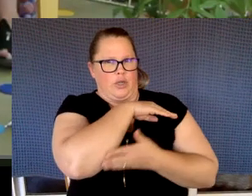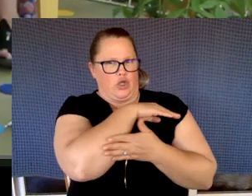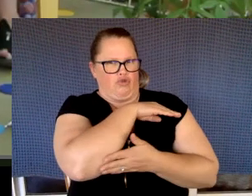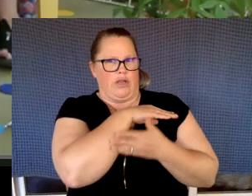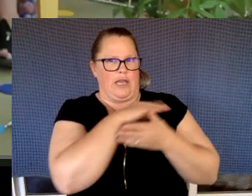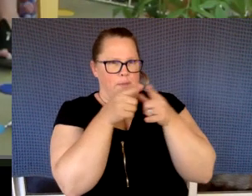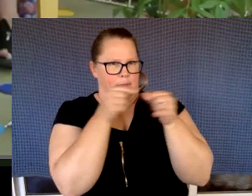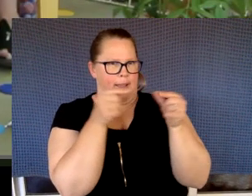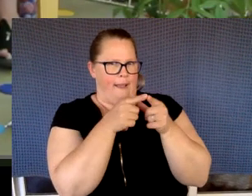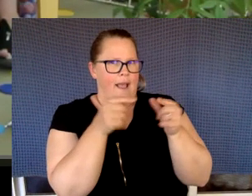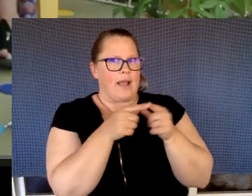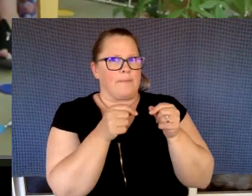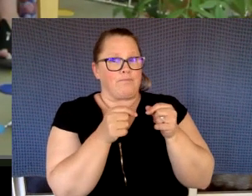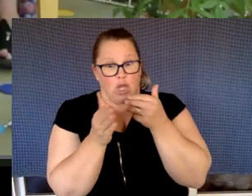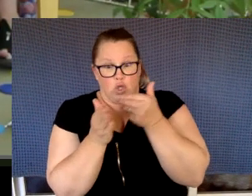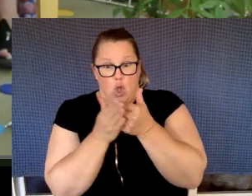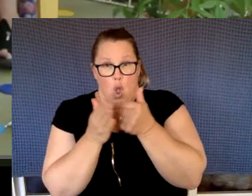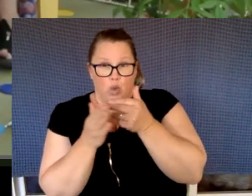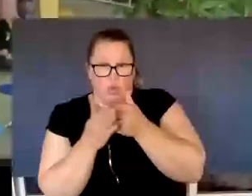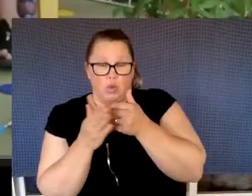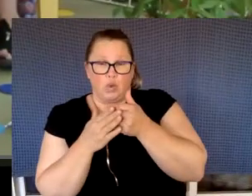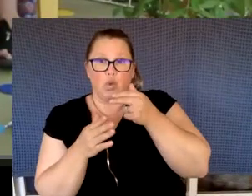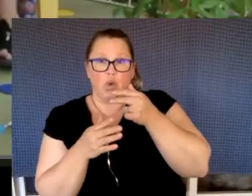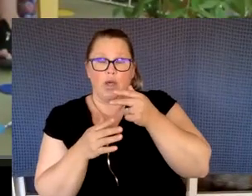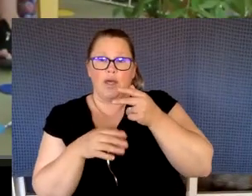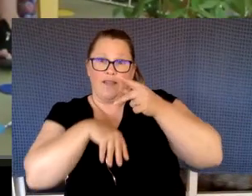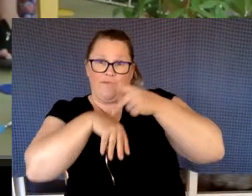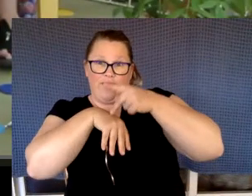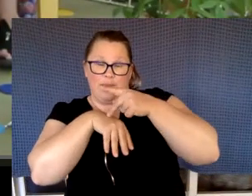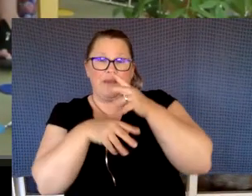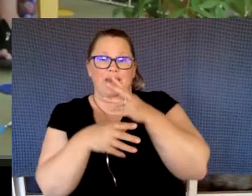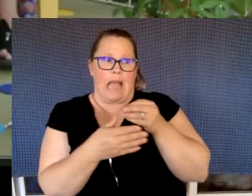located close to the Philippines and to China. So I'm going to set this